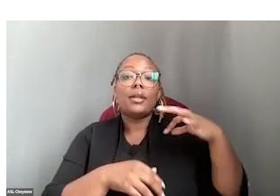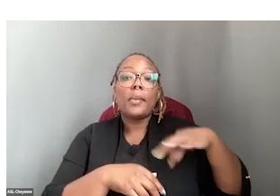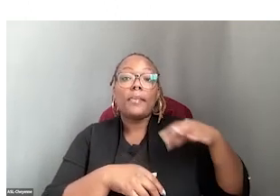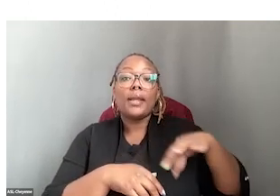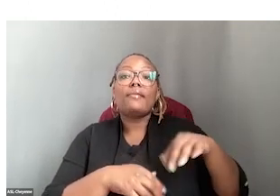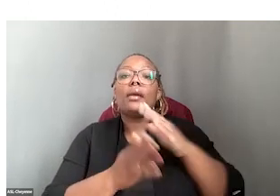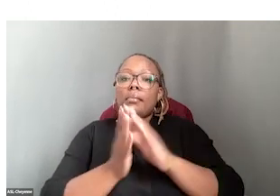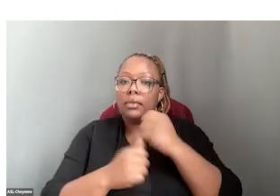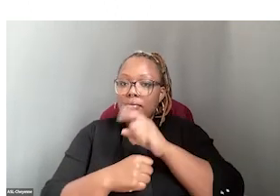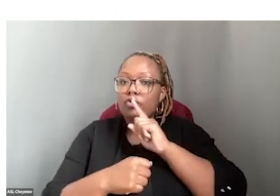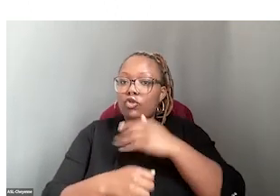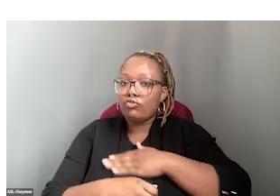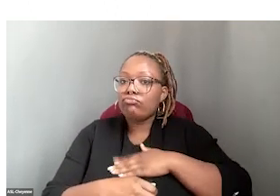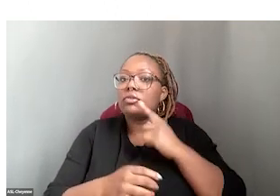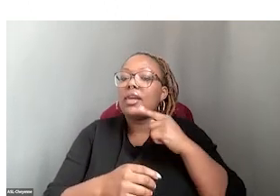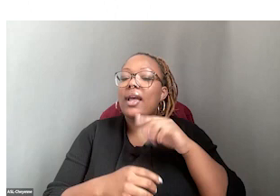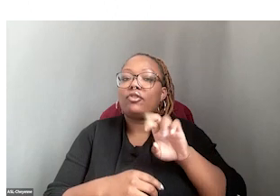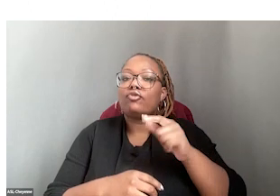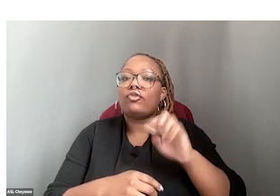We're happy to talk if you're a little worried about that.